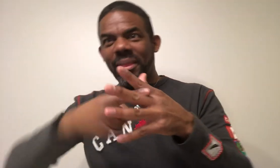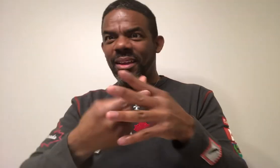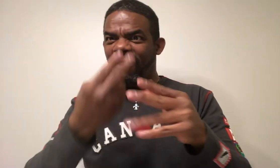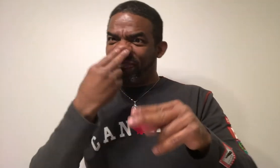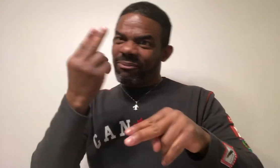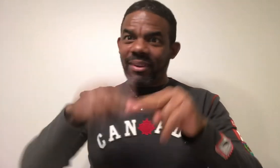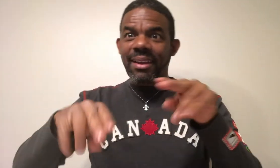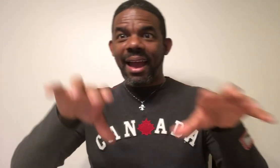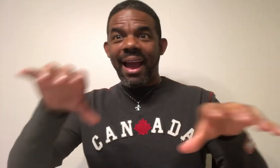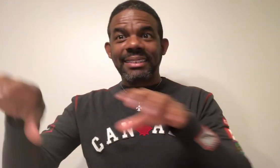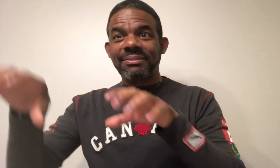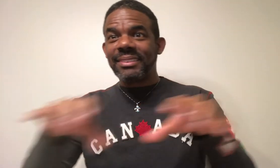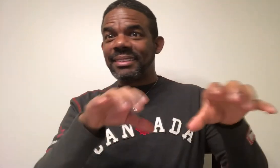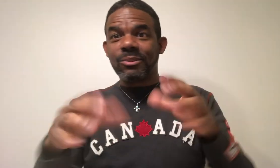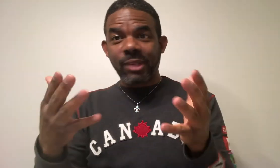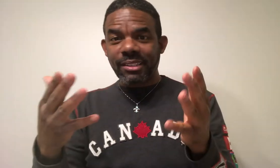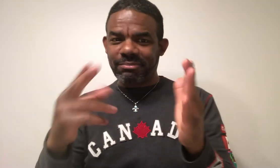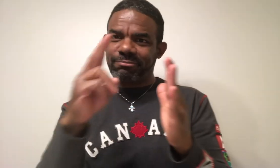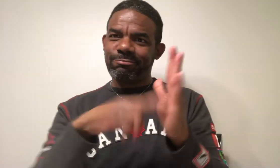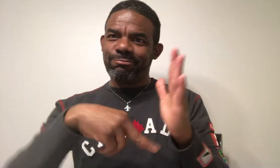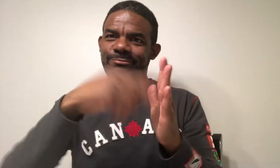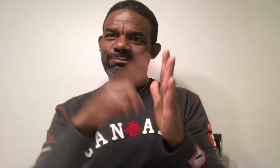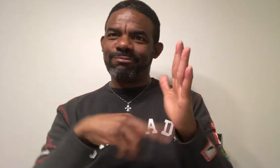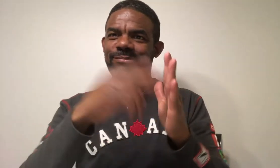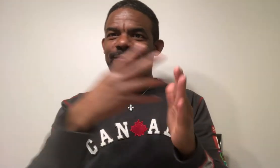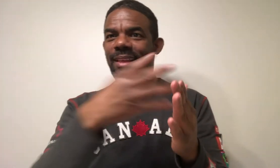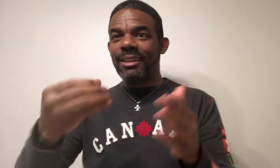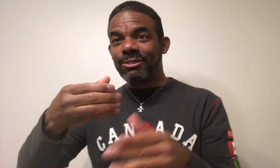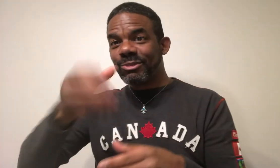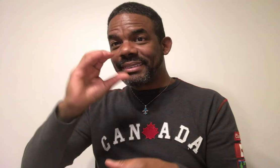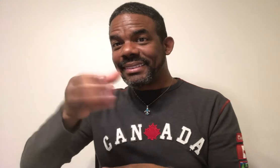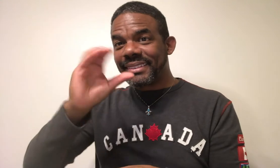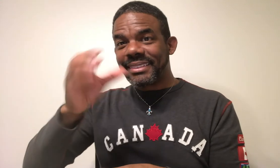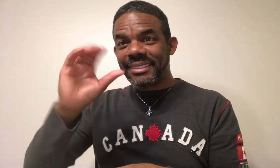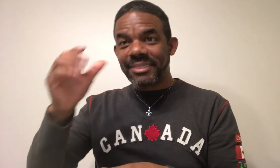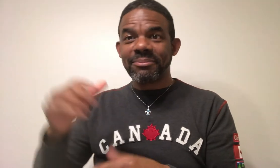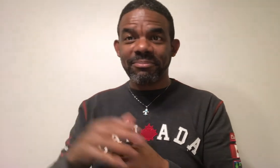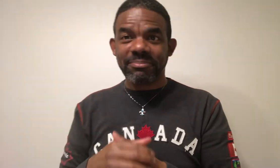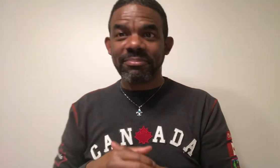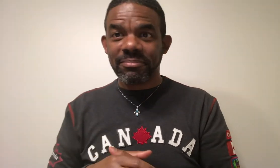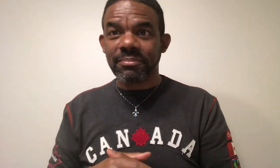to begin a fun activity painting and drinking.